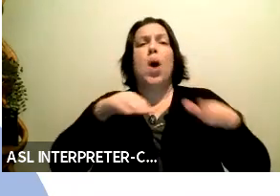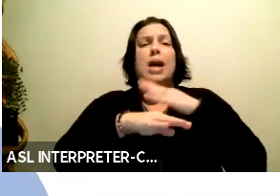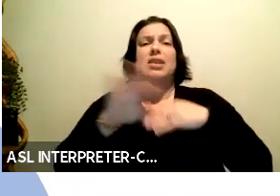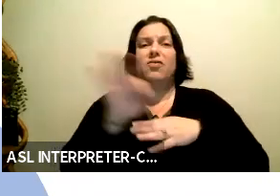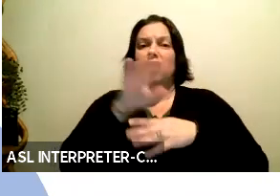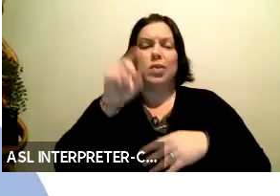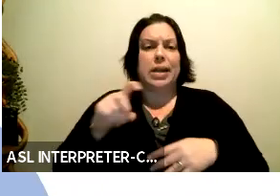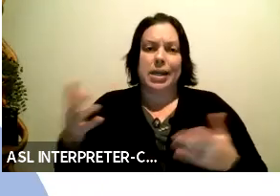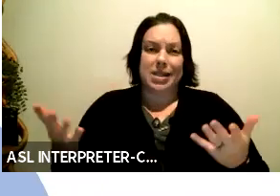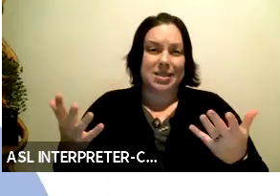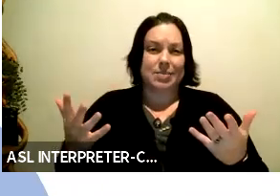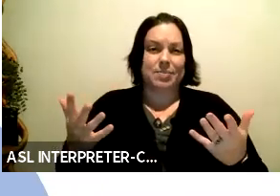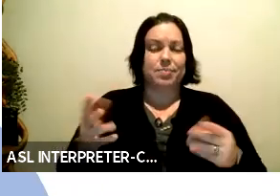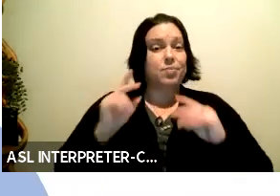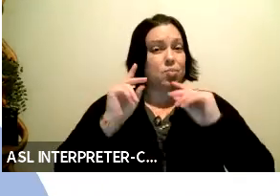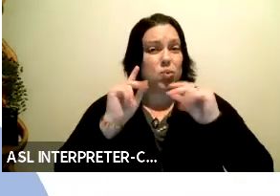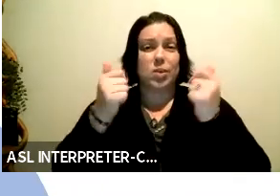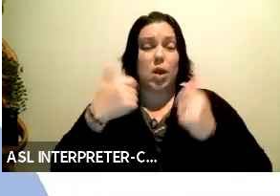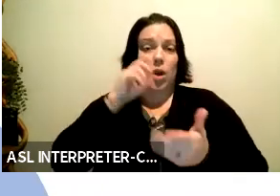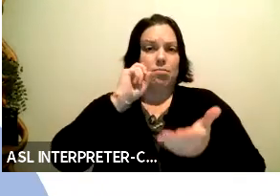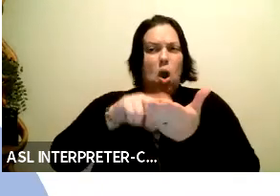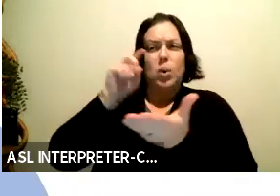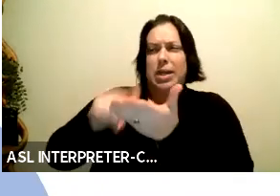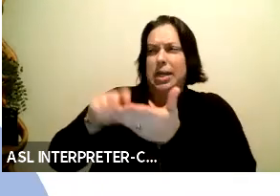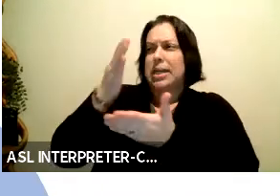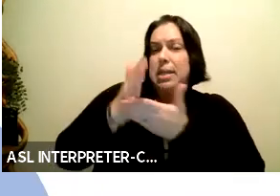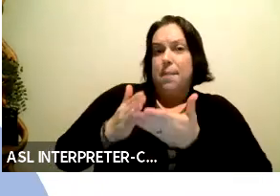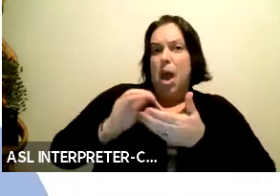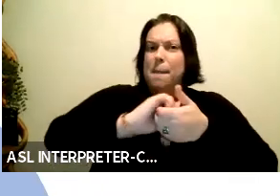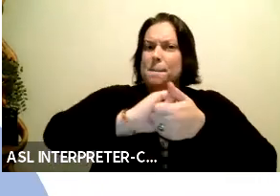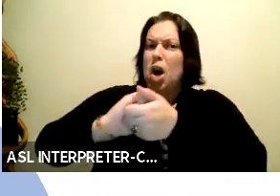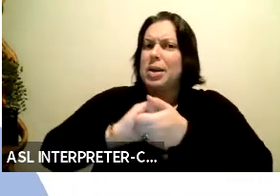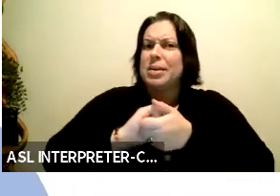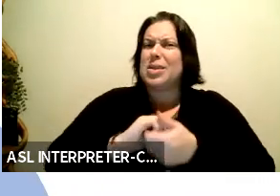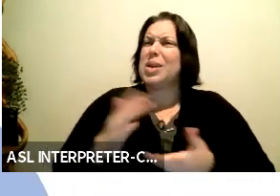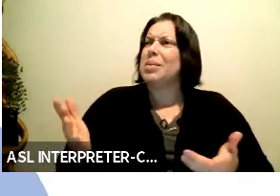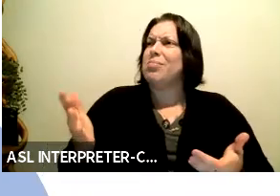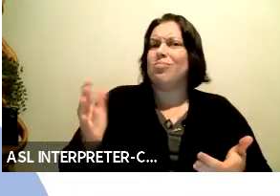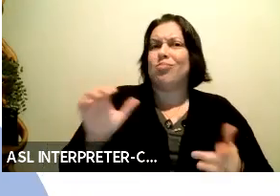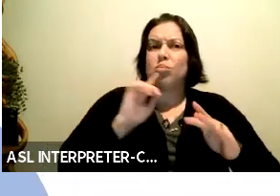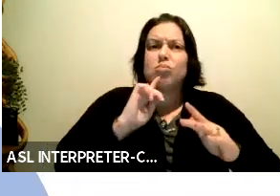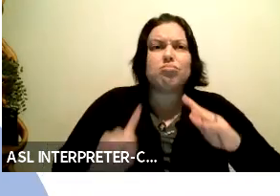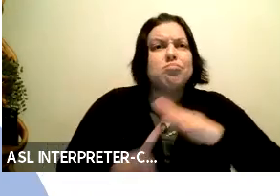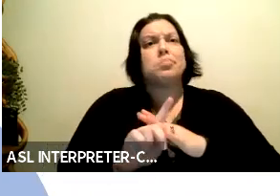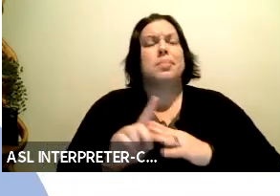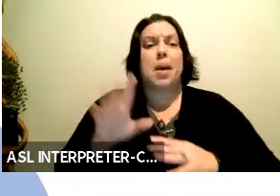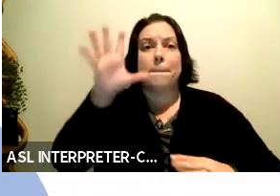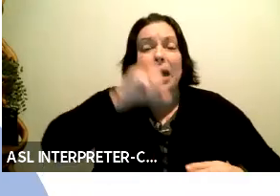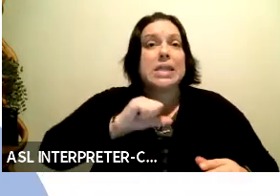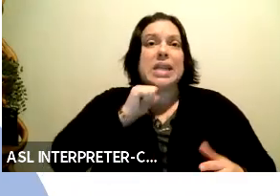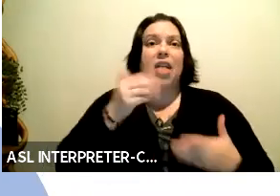away with started noticing some of our partners were missing as part of the personal protective